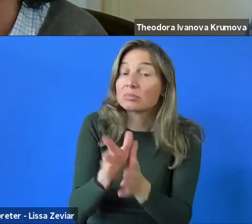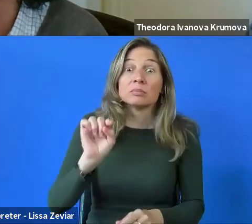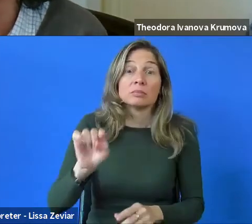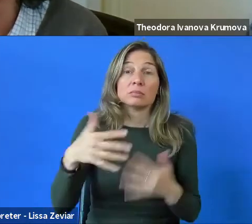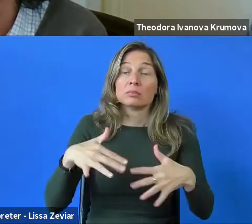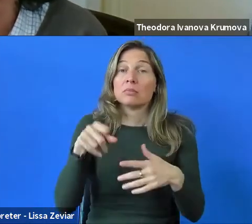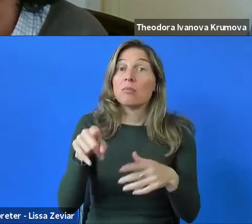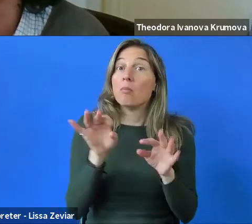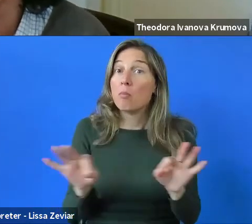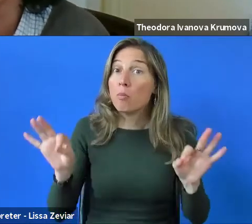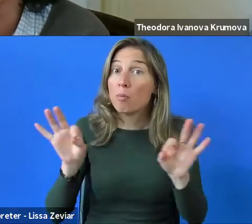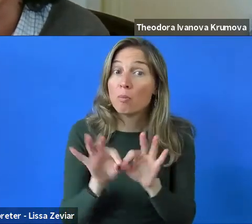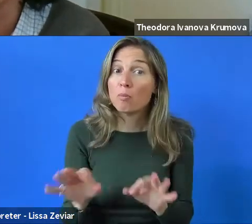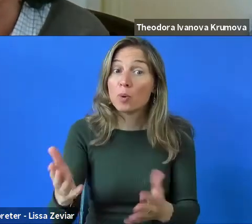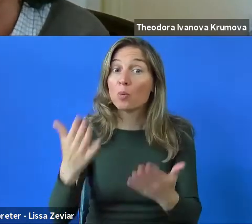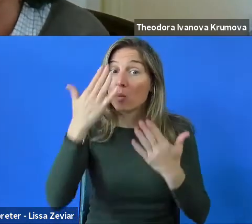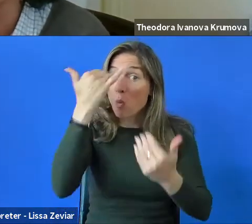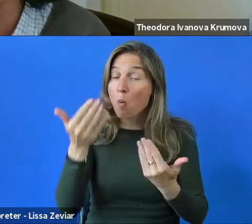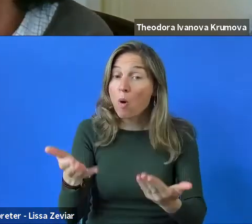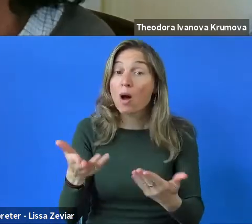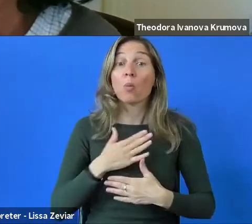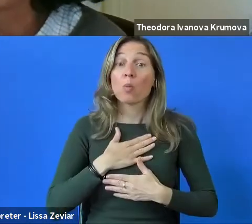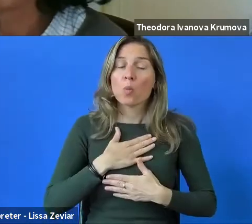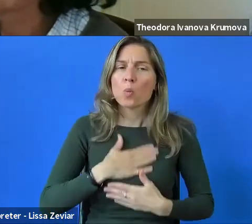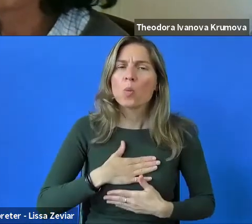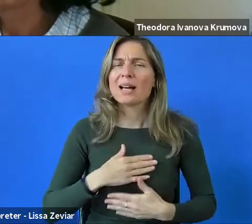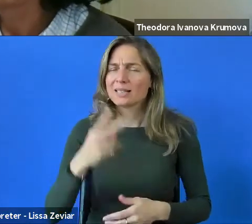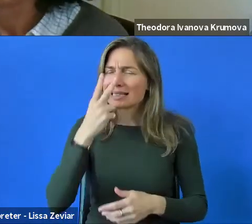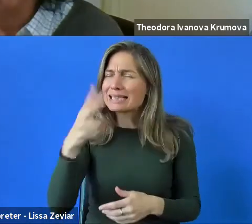to conduct inquiries into grave and systemic violations.